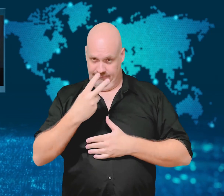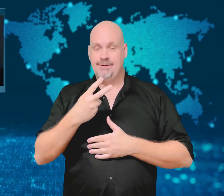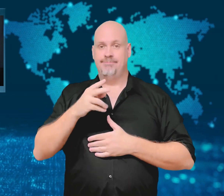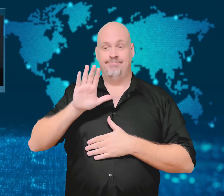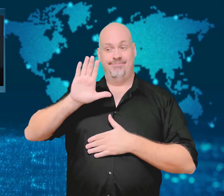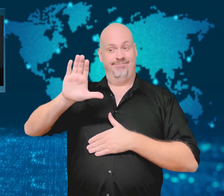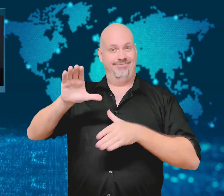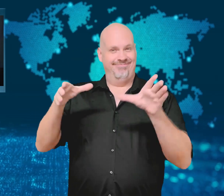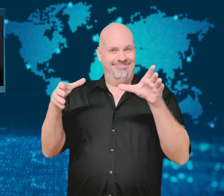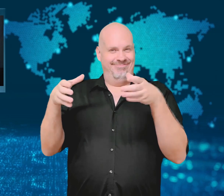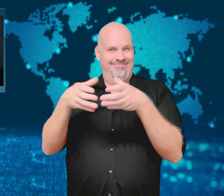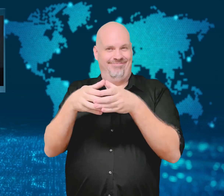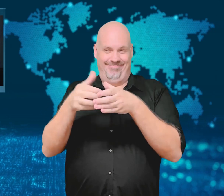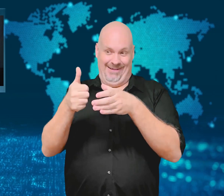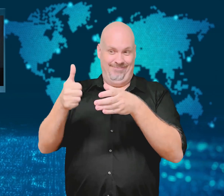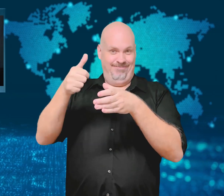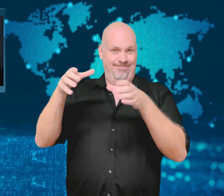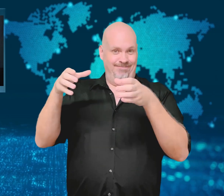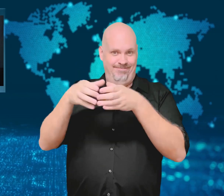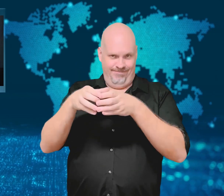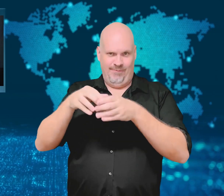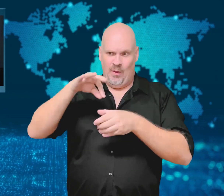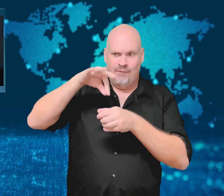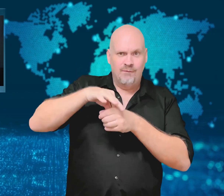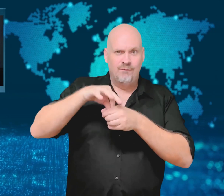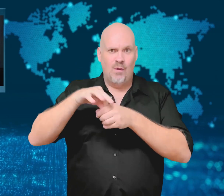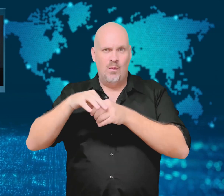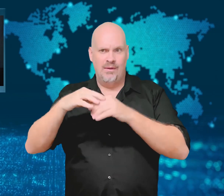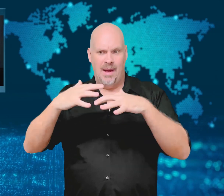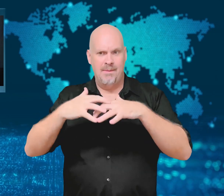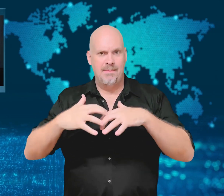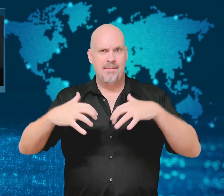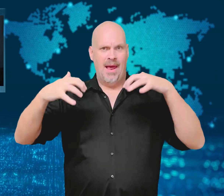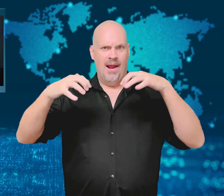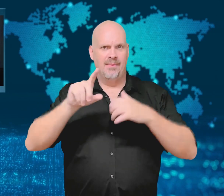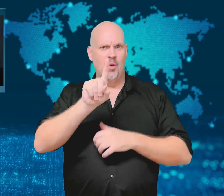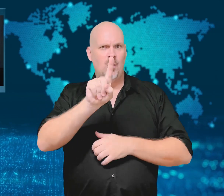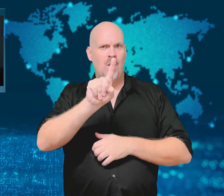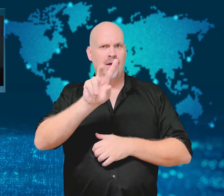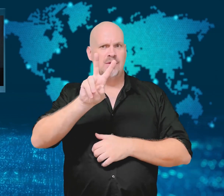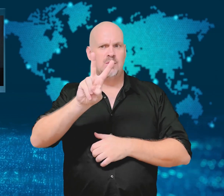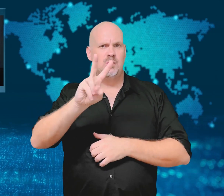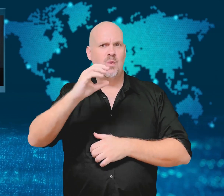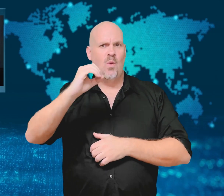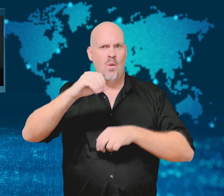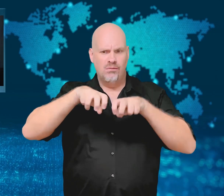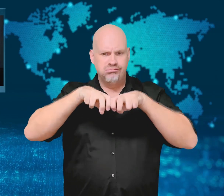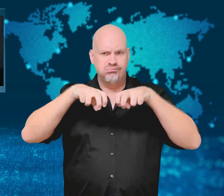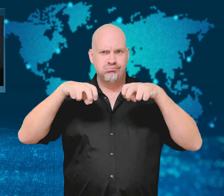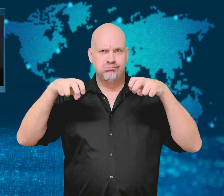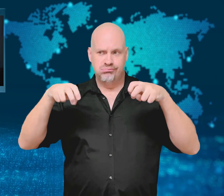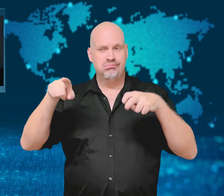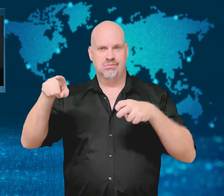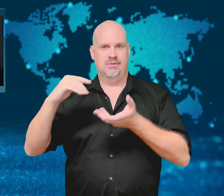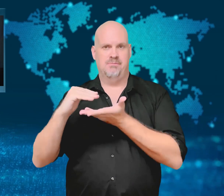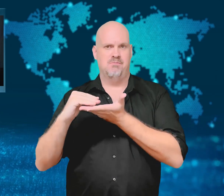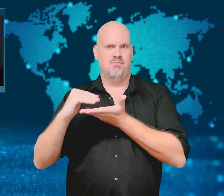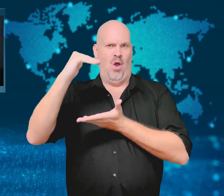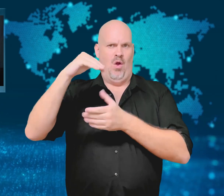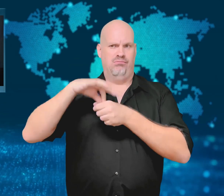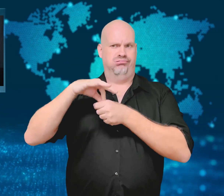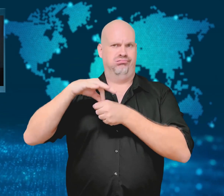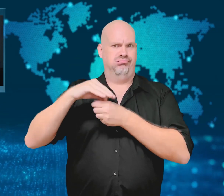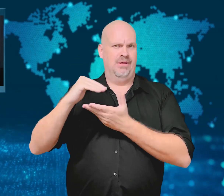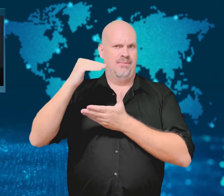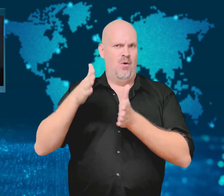The final election results showed Netanyahu and his party had